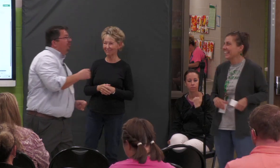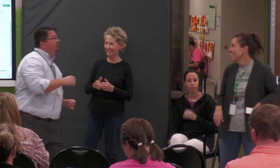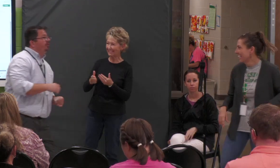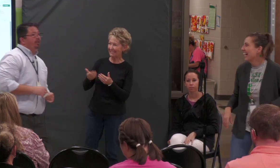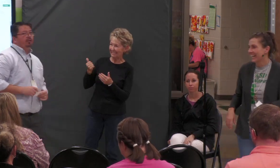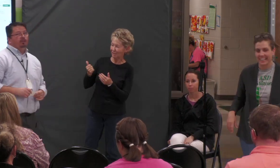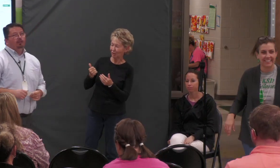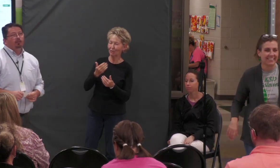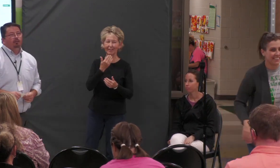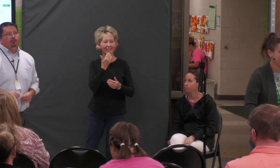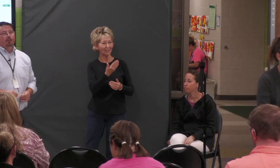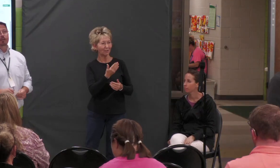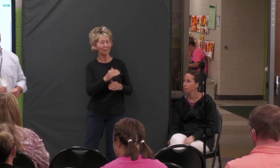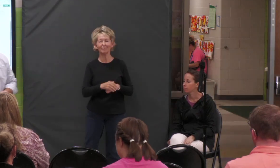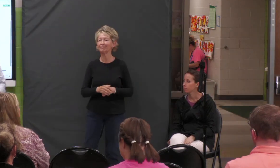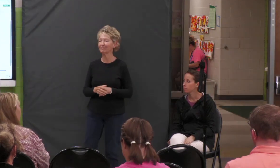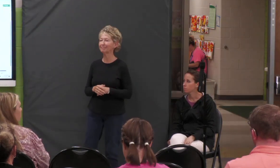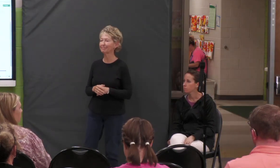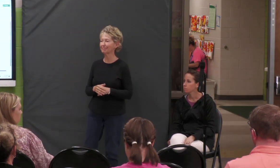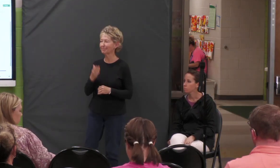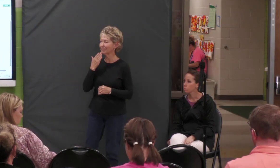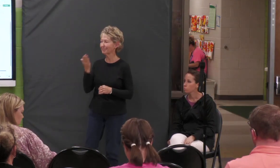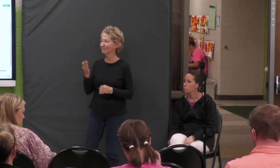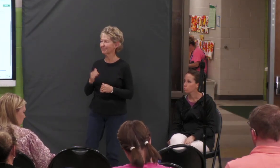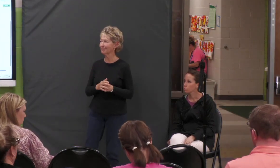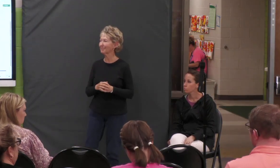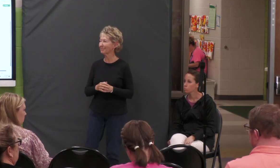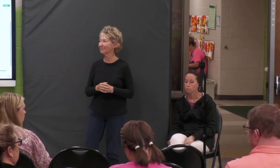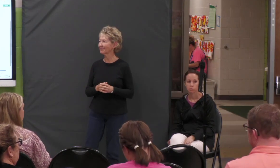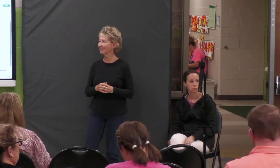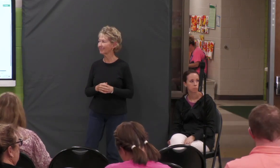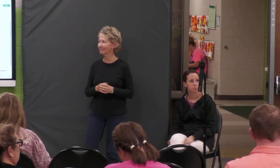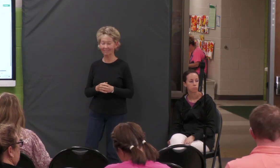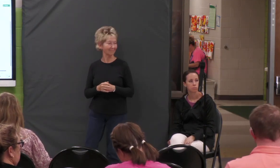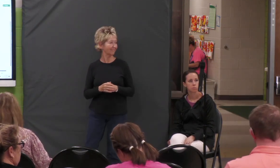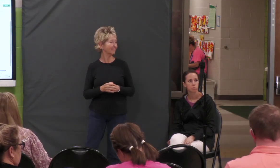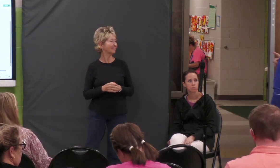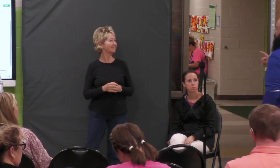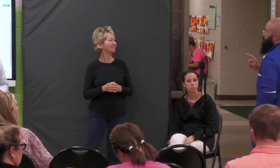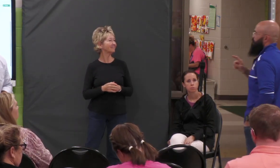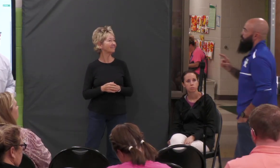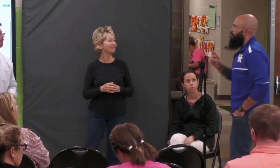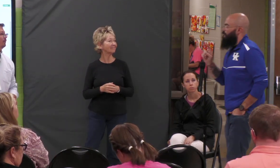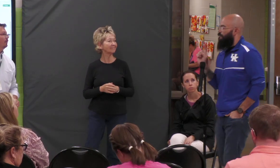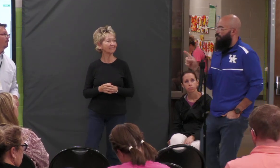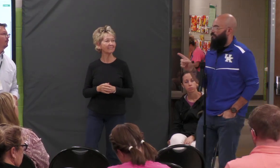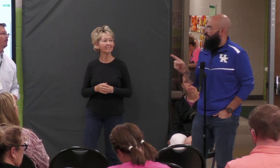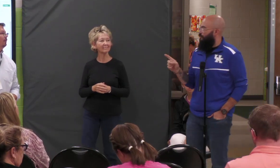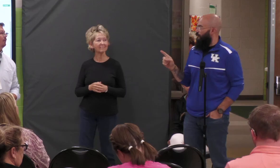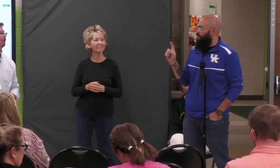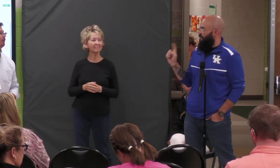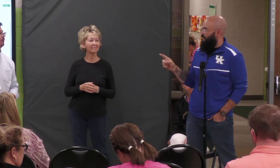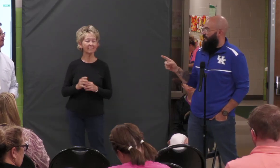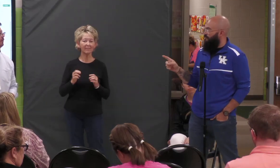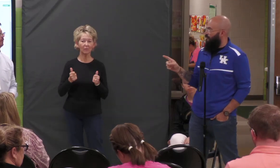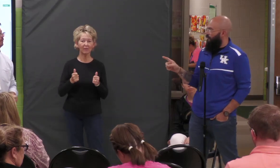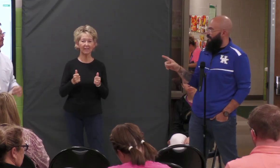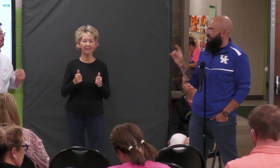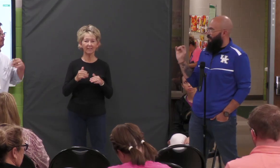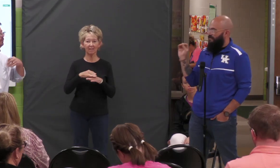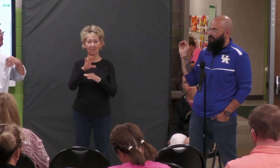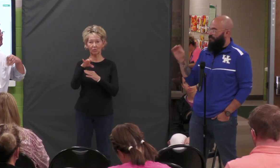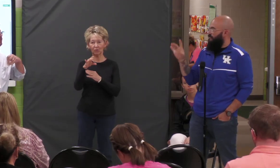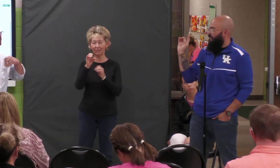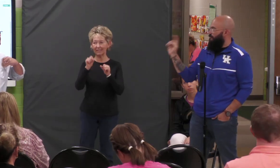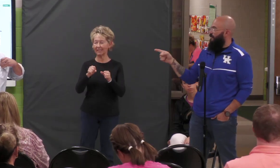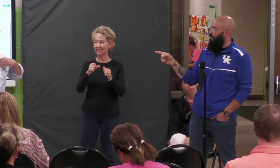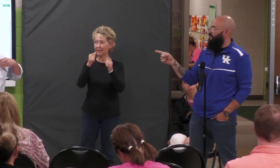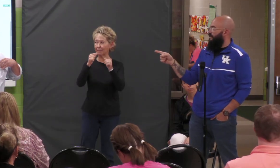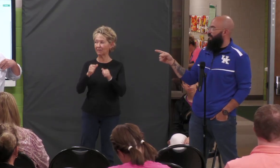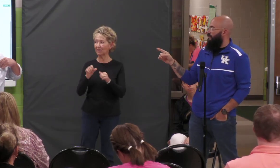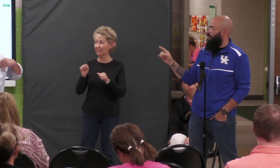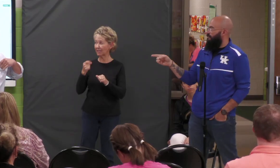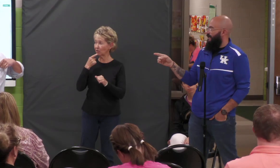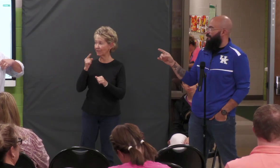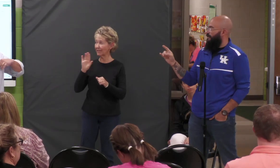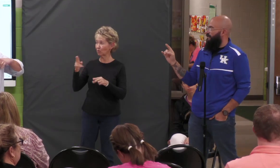absolutely quick so it's on the recording so I can post it up can you say your name